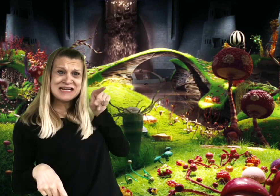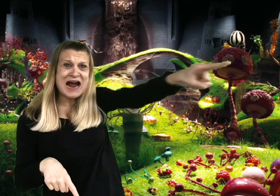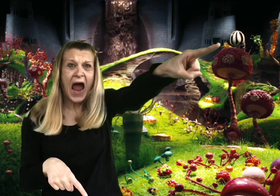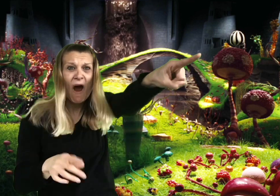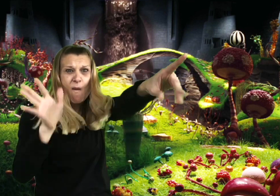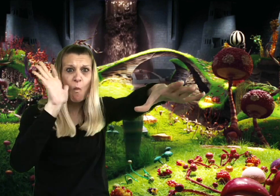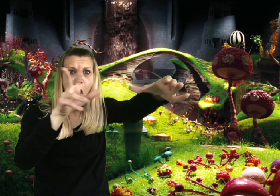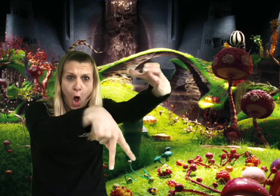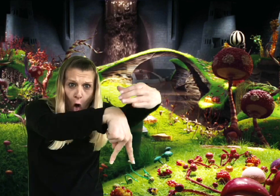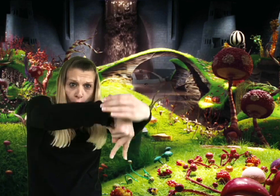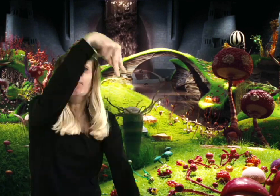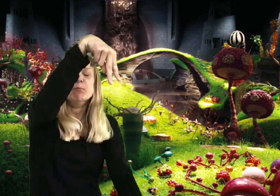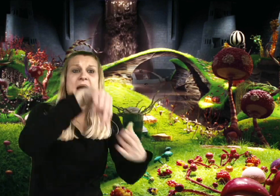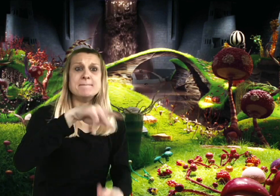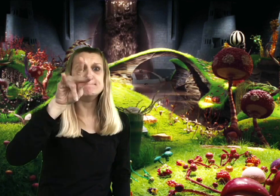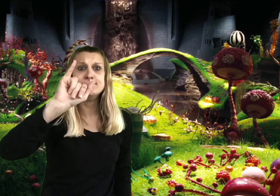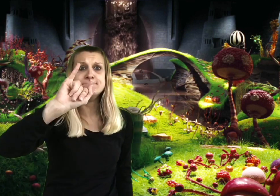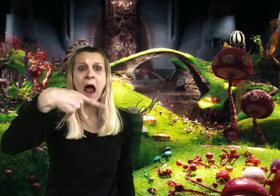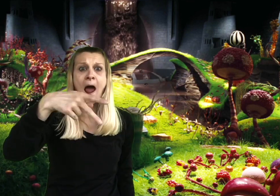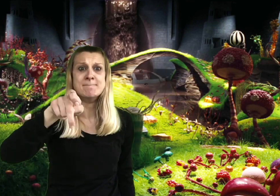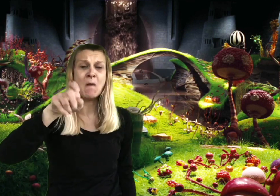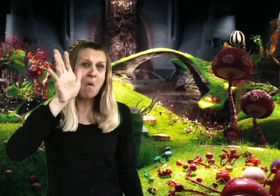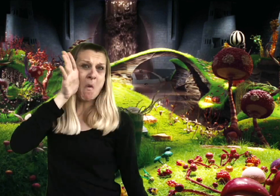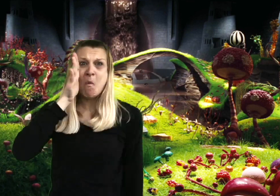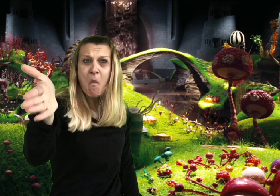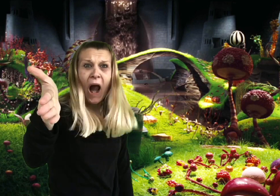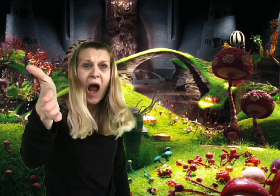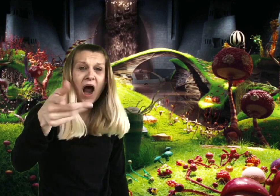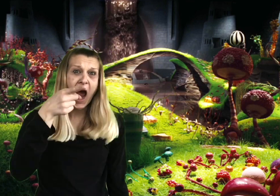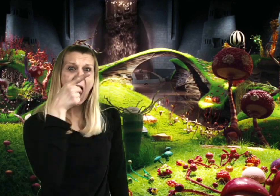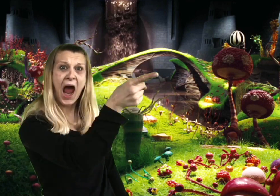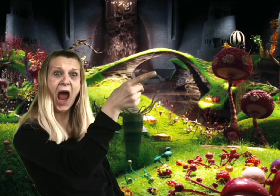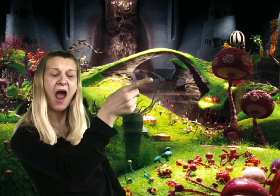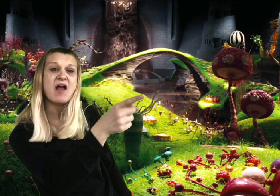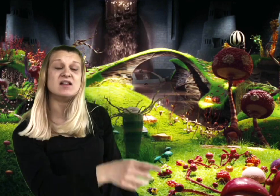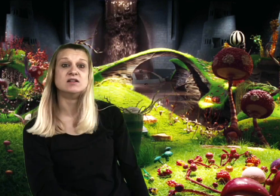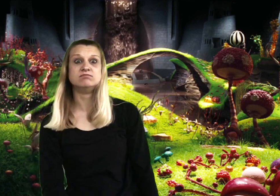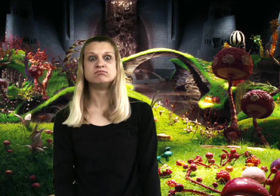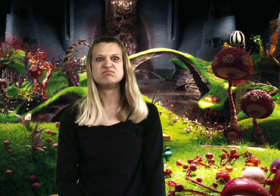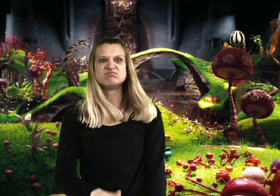"There he goes!" somebody shouted, pointing upwards.